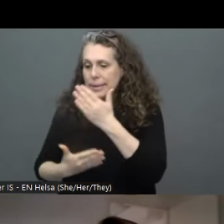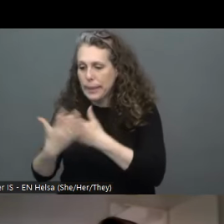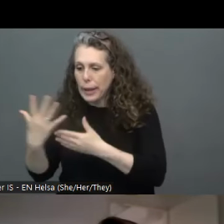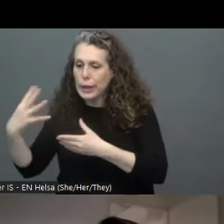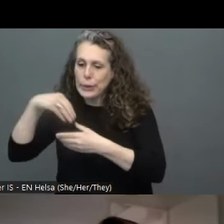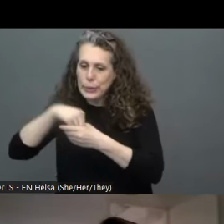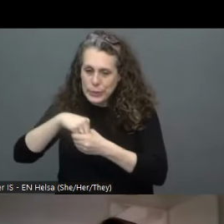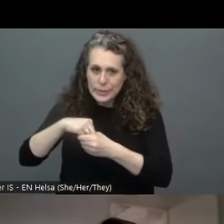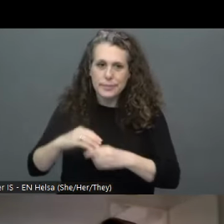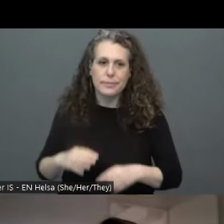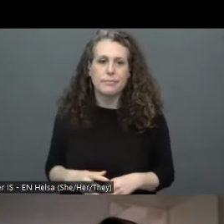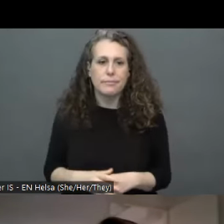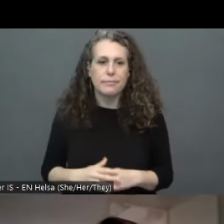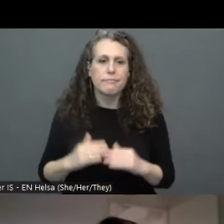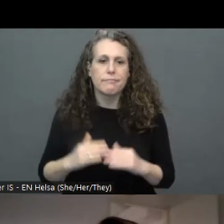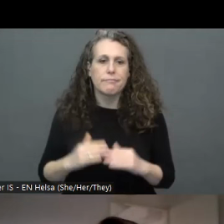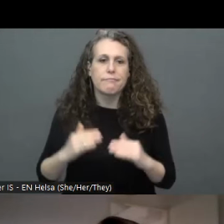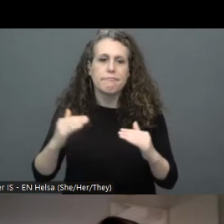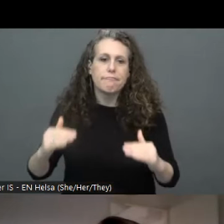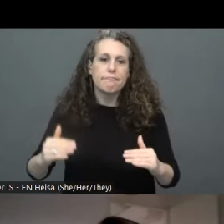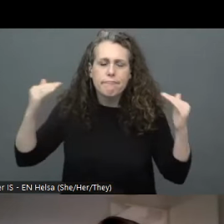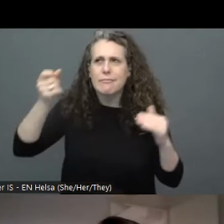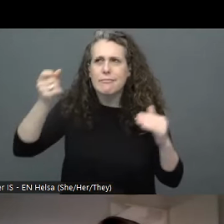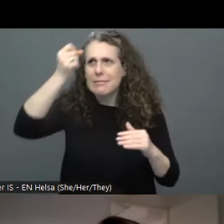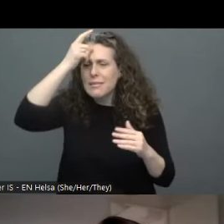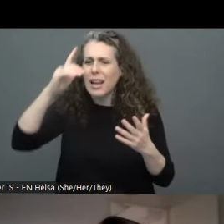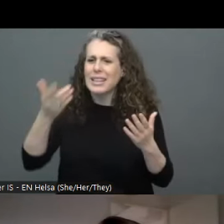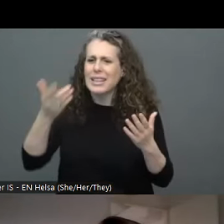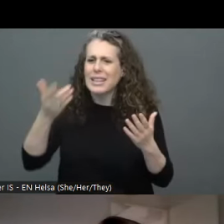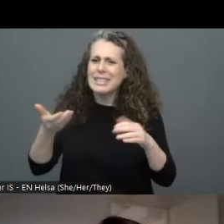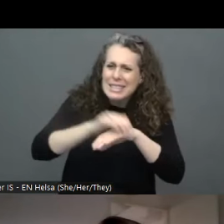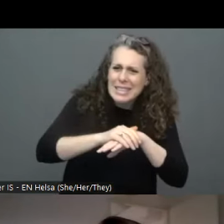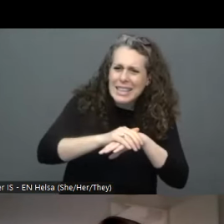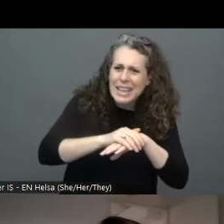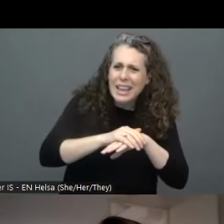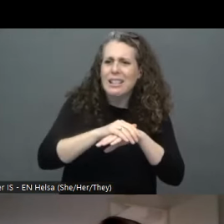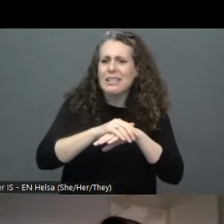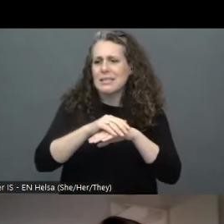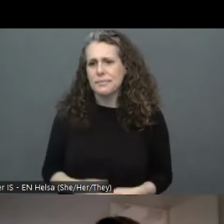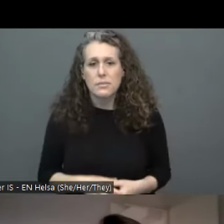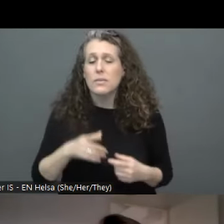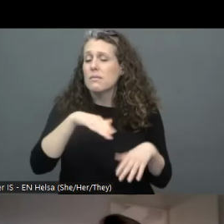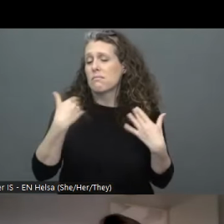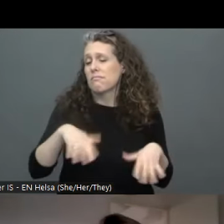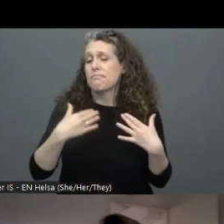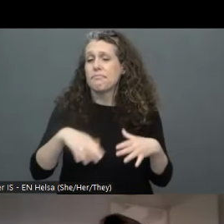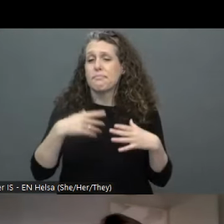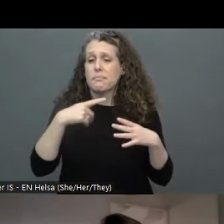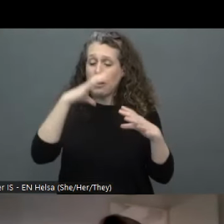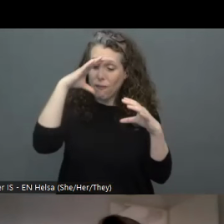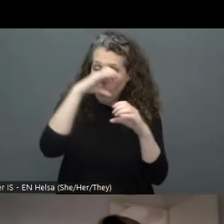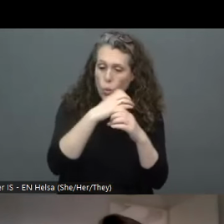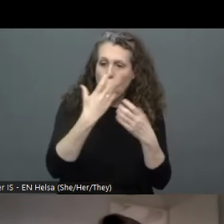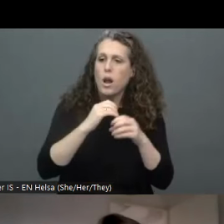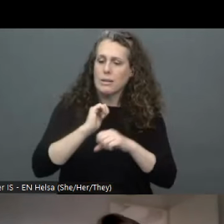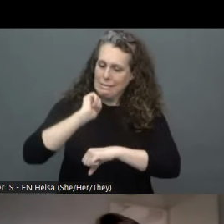understanding and skills on disability inclusive with a strong focus on programming.